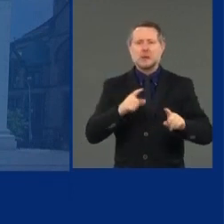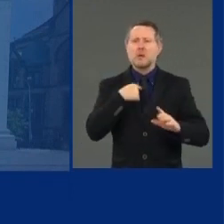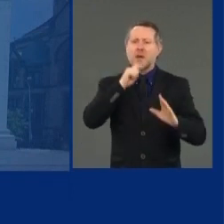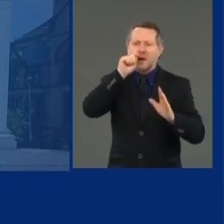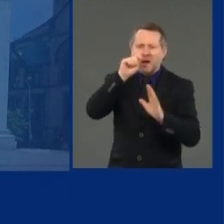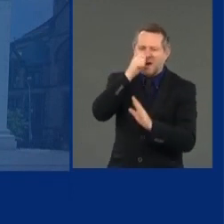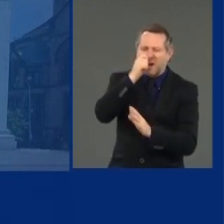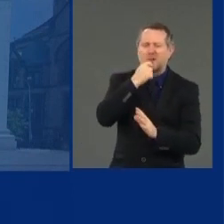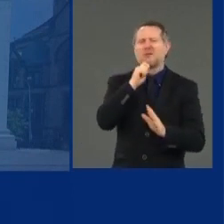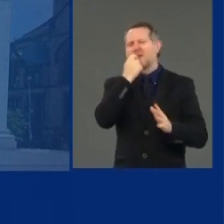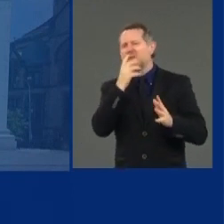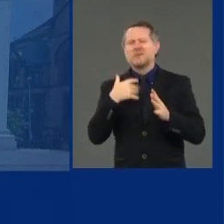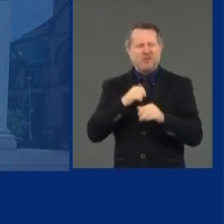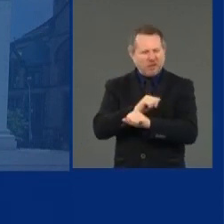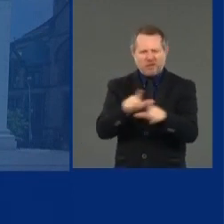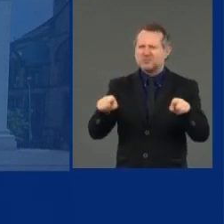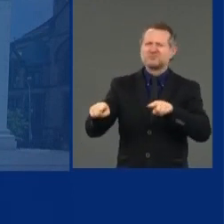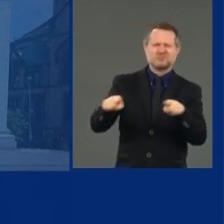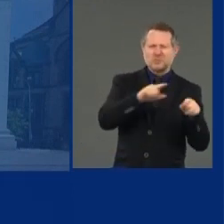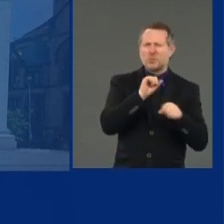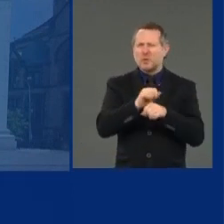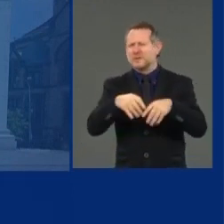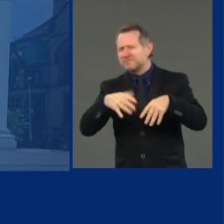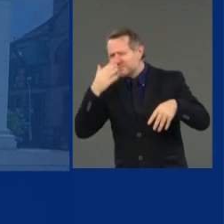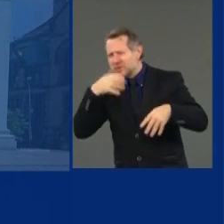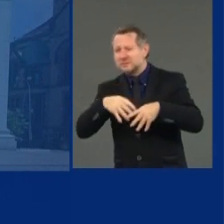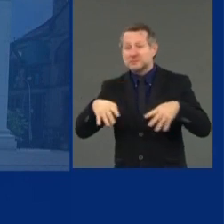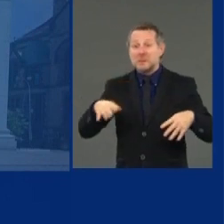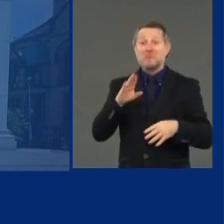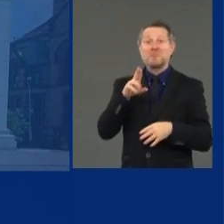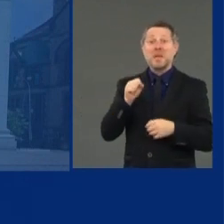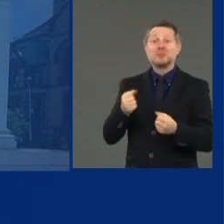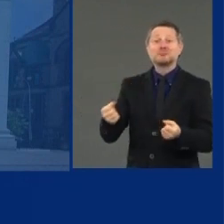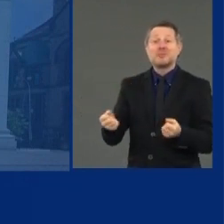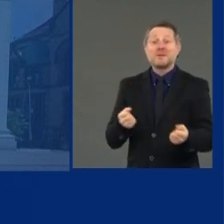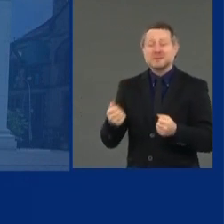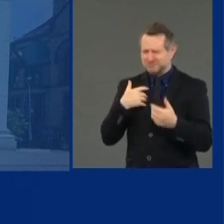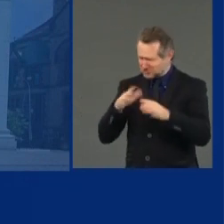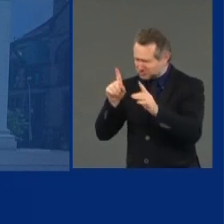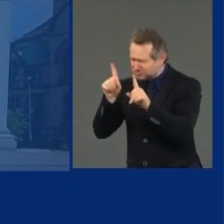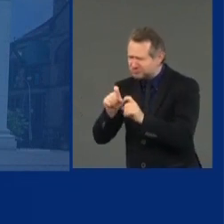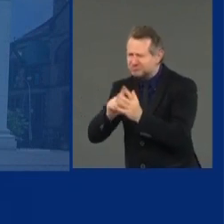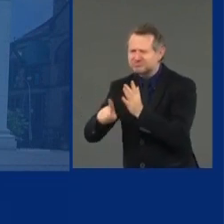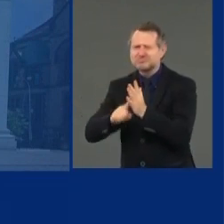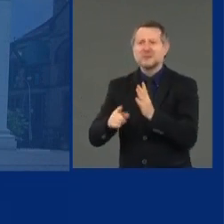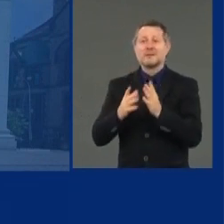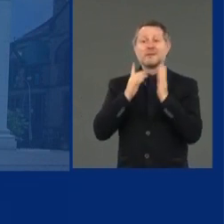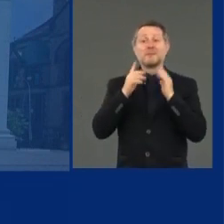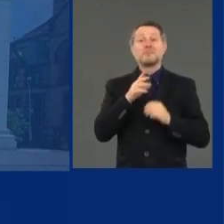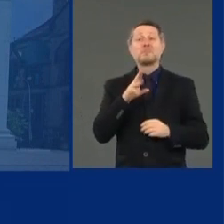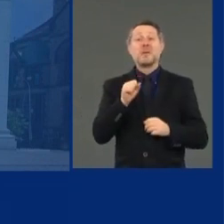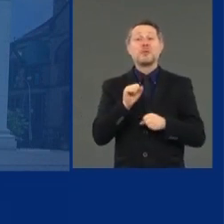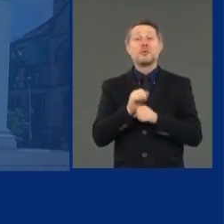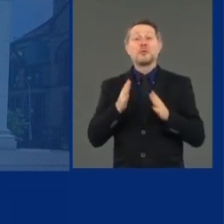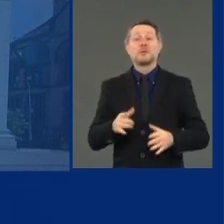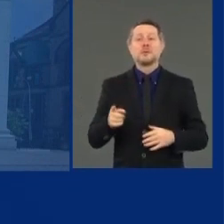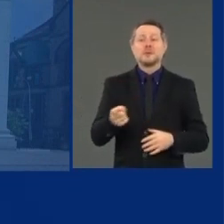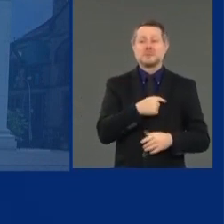WE'VE LITERALLY TESTED ALL THE FRONT LINE WORKERS, TRANSIT